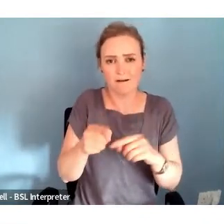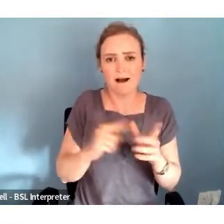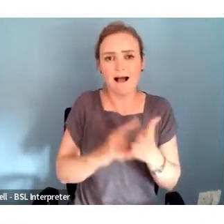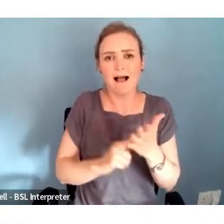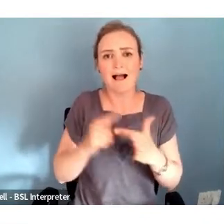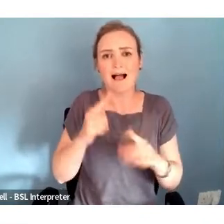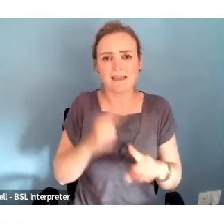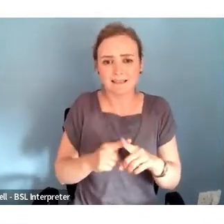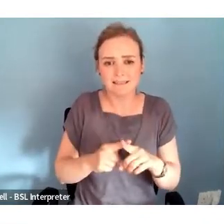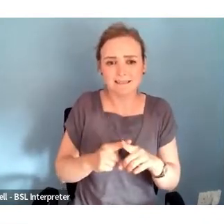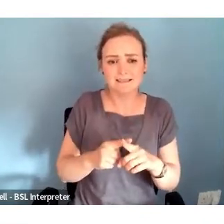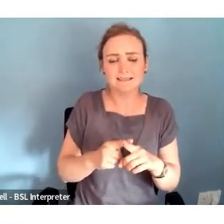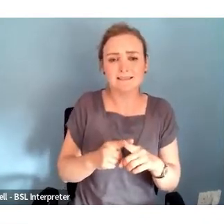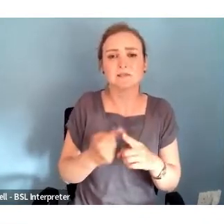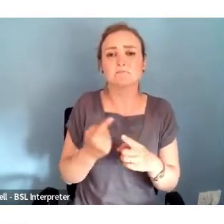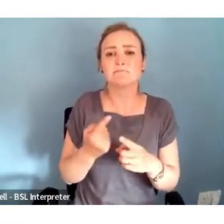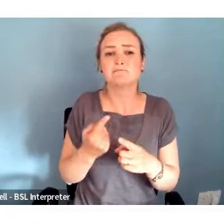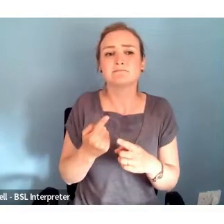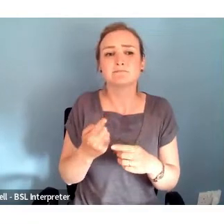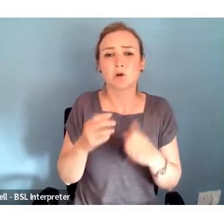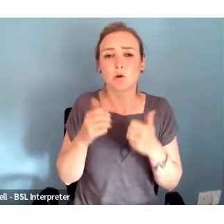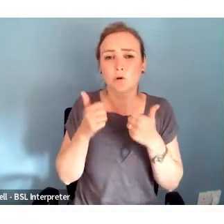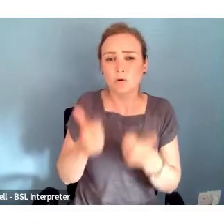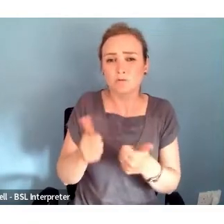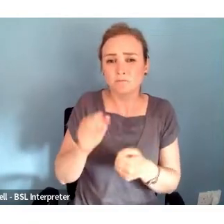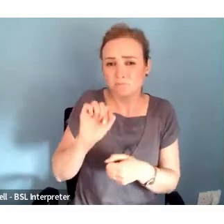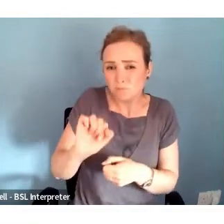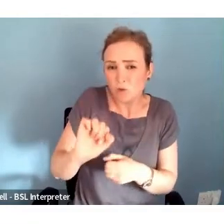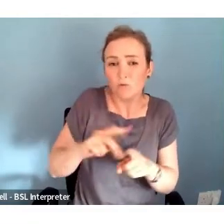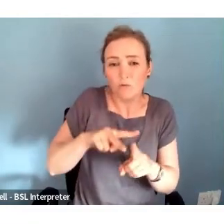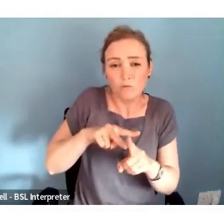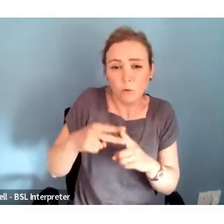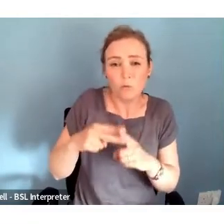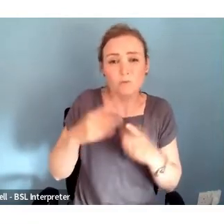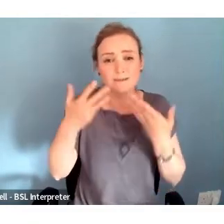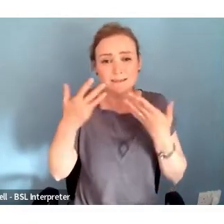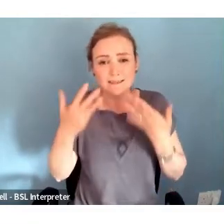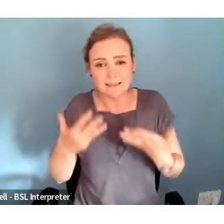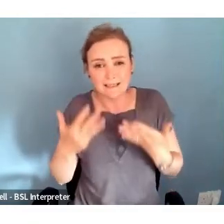very warm welcome, Alex if you would like to introduce yourself